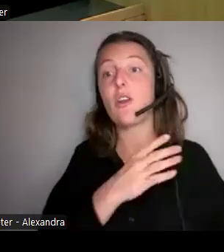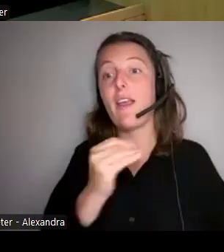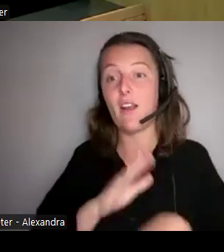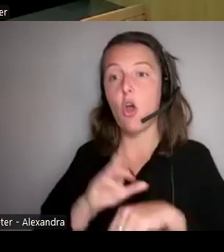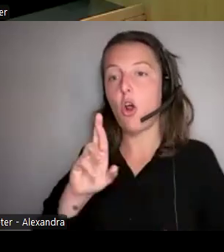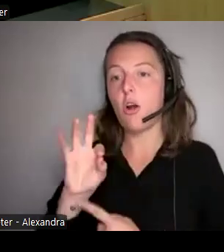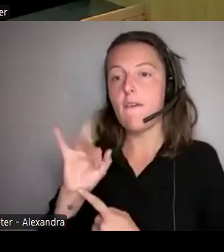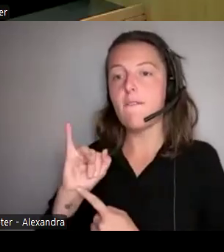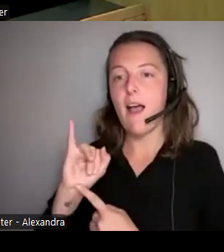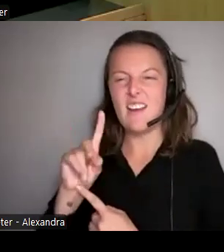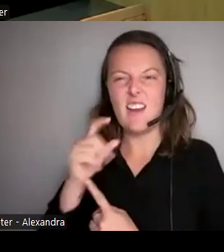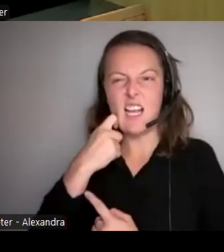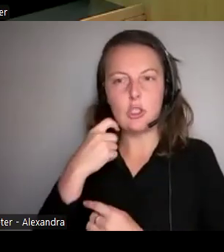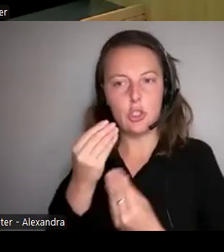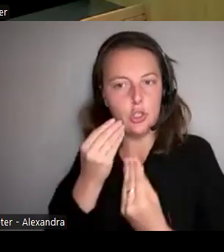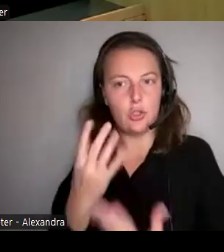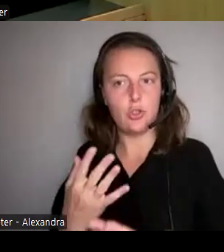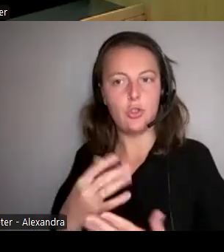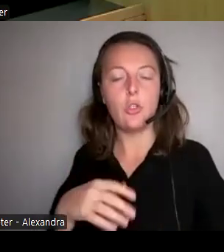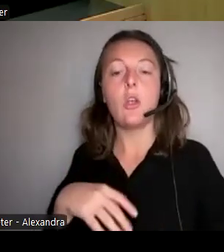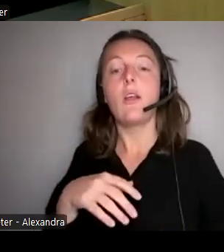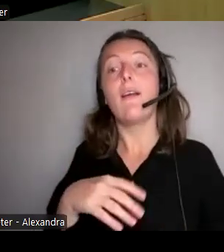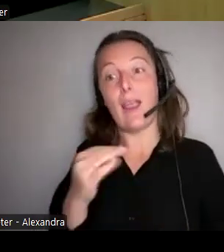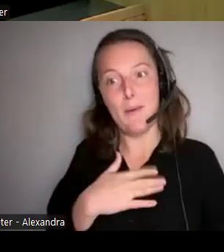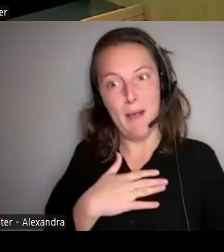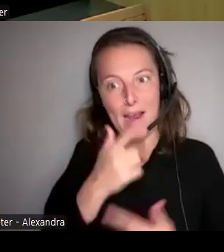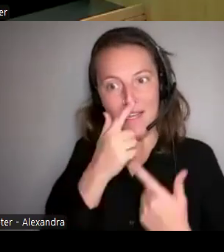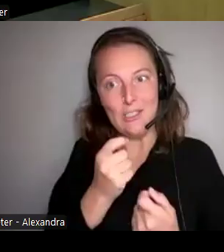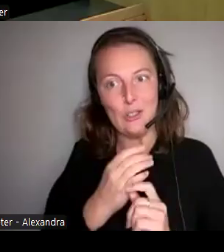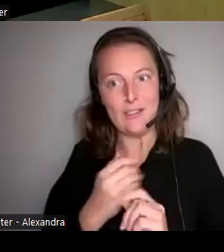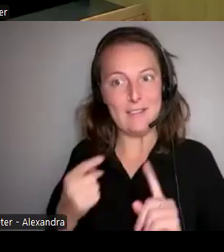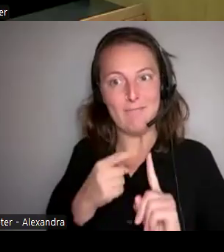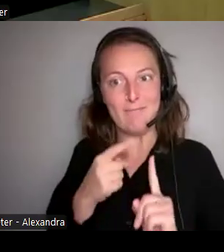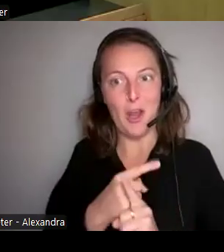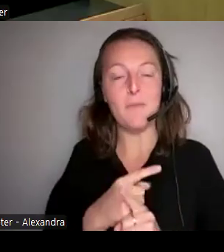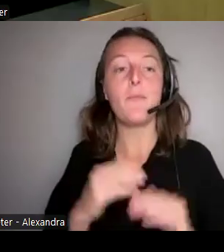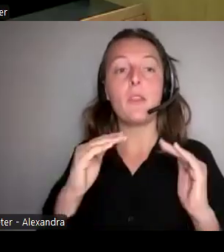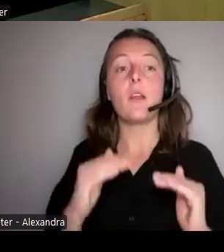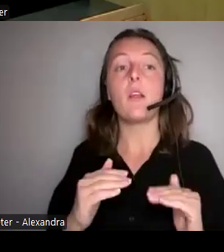that I just shared with you, plus some of my own interests. Um the main areas we were um going to